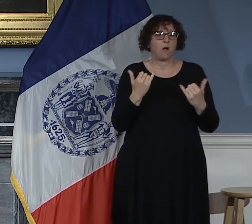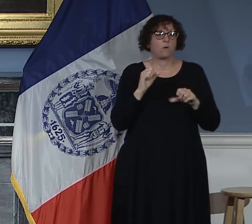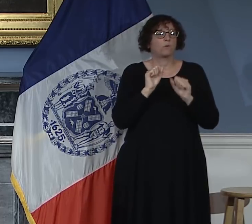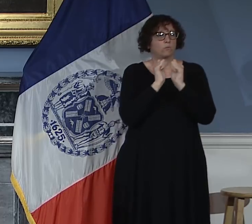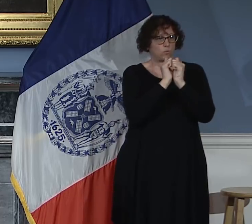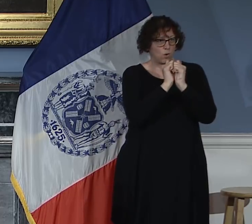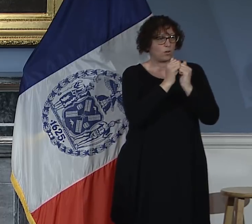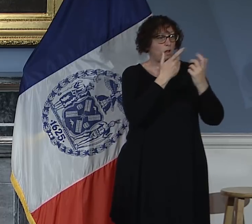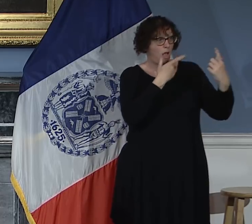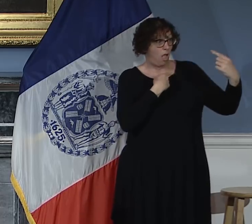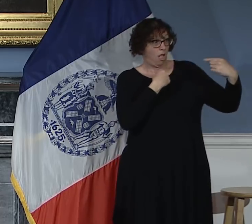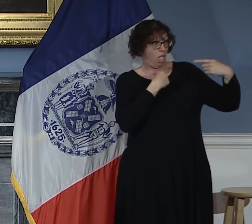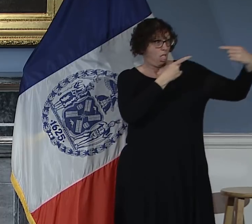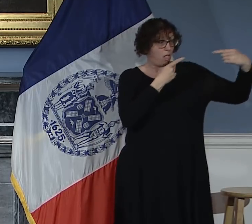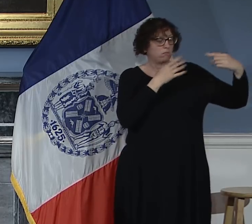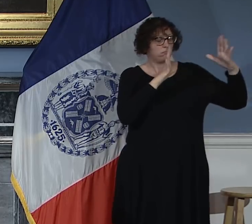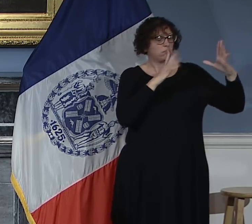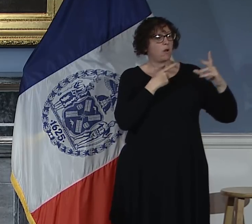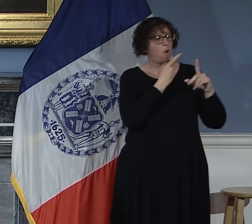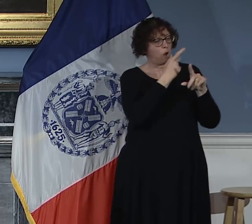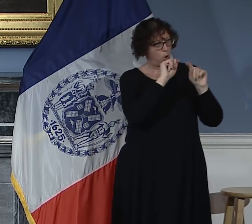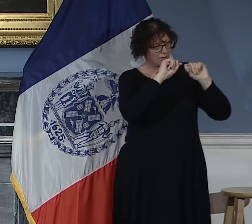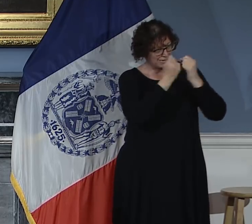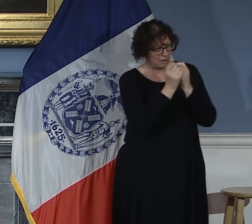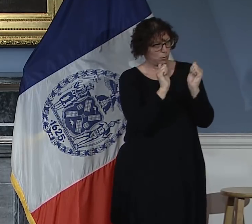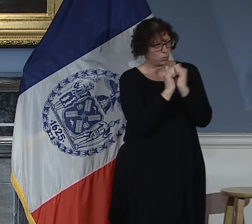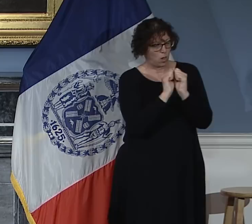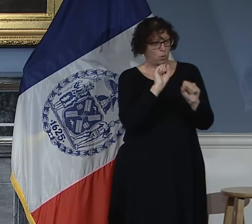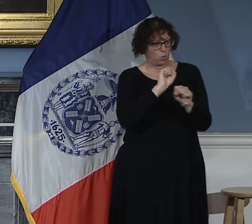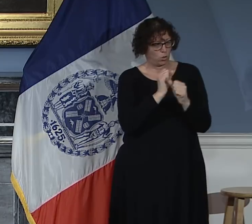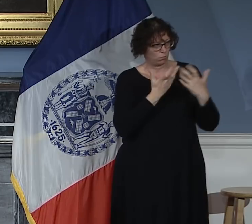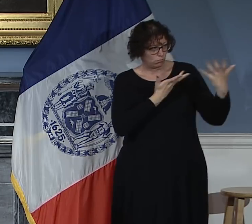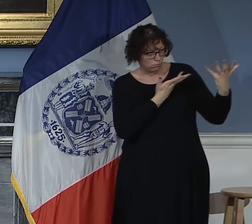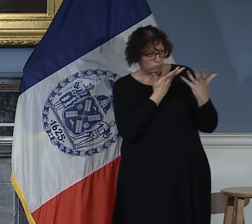DECISIONS HE MADE THAT -- I CANNOT THINK OF A AJMO R